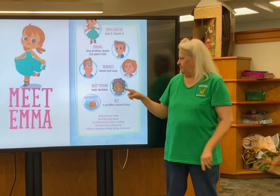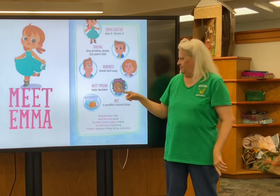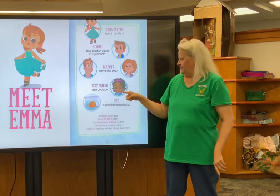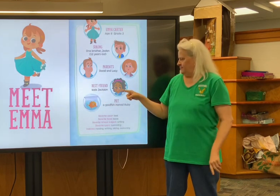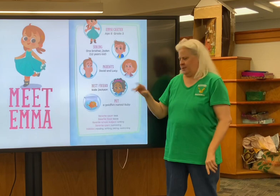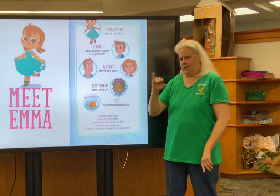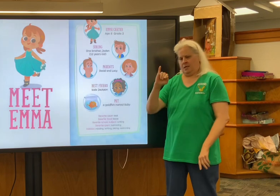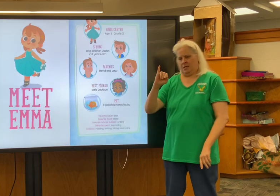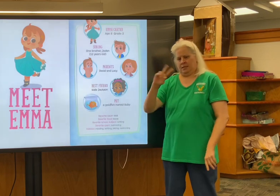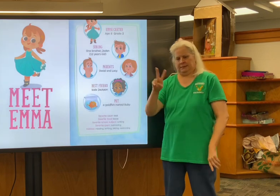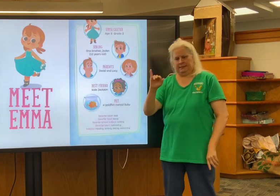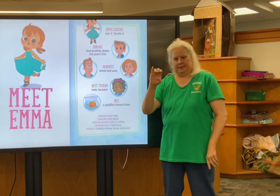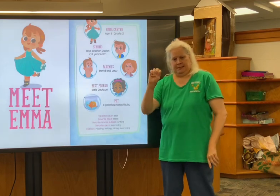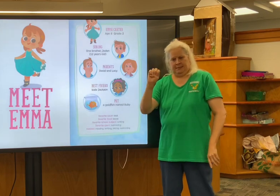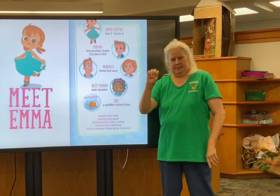her name is Izzie.